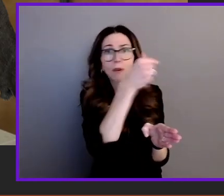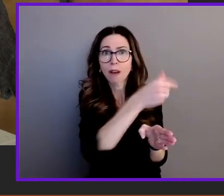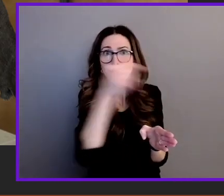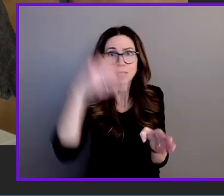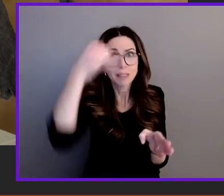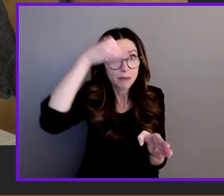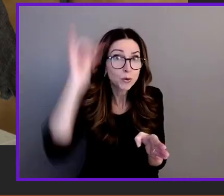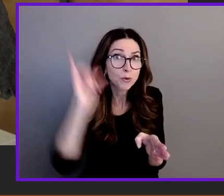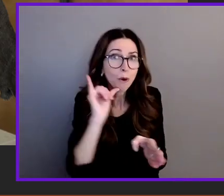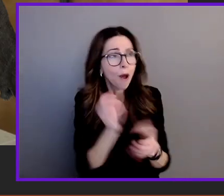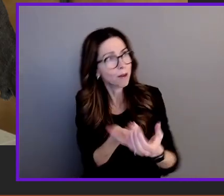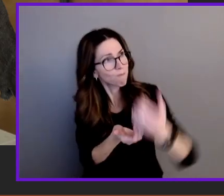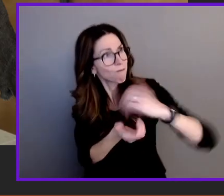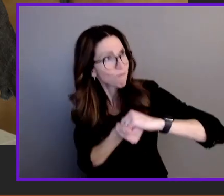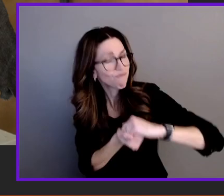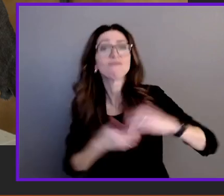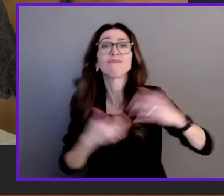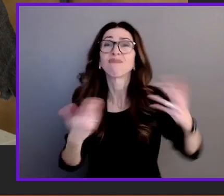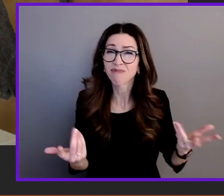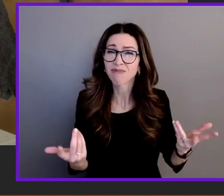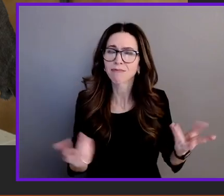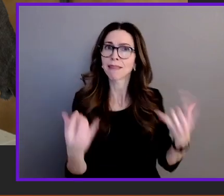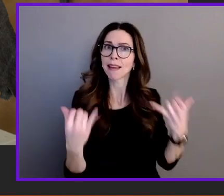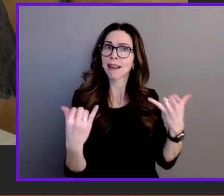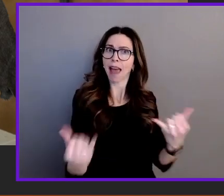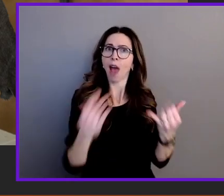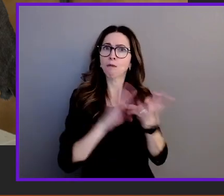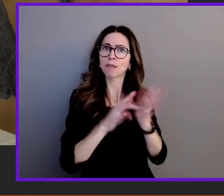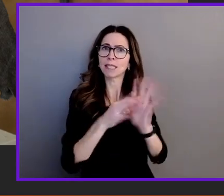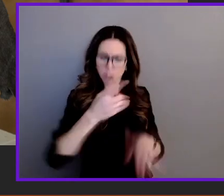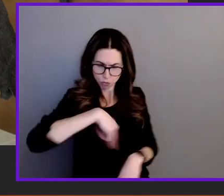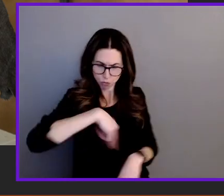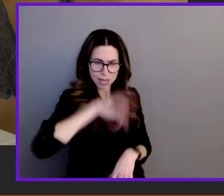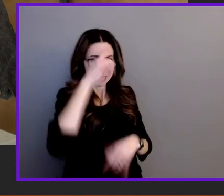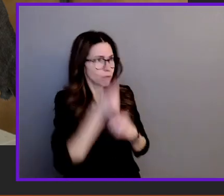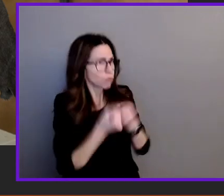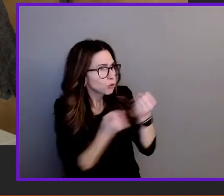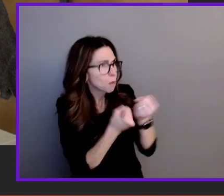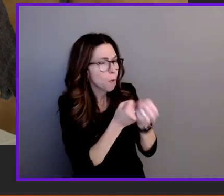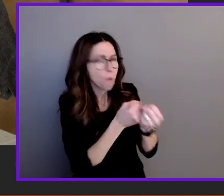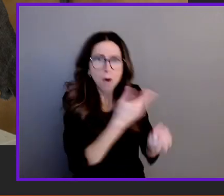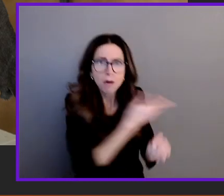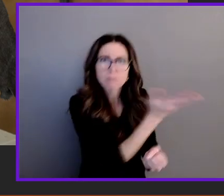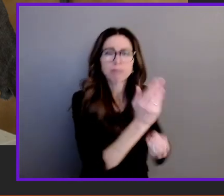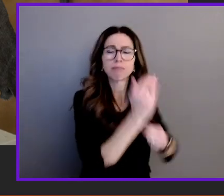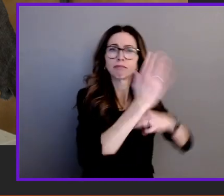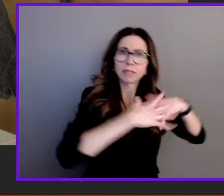workers on their own terms, according to their realities and priorities for making arts and culture in the North.